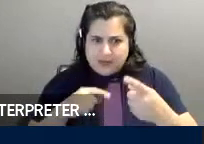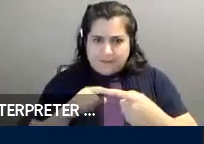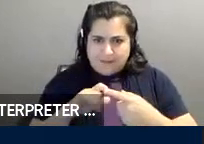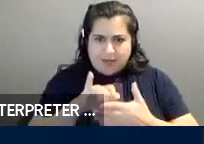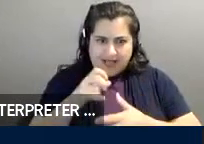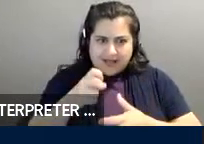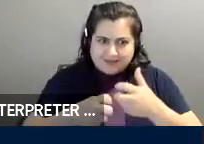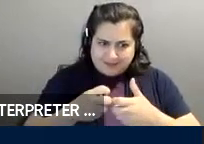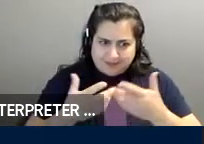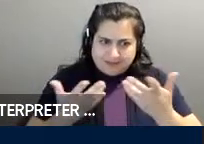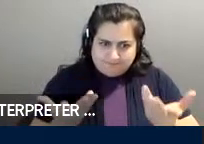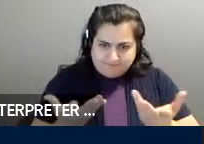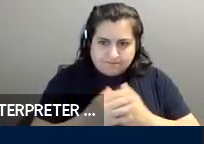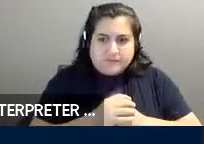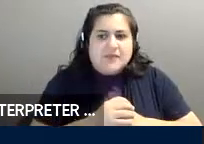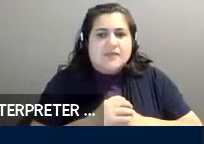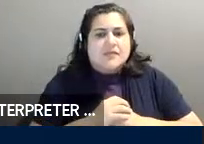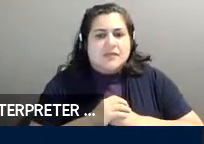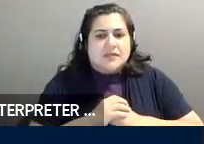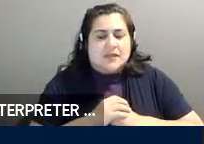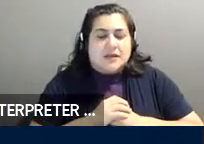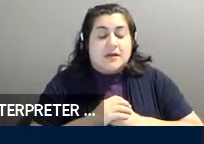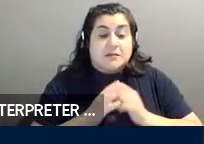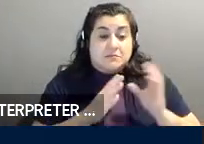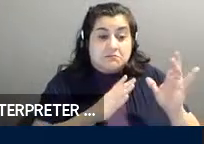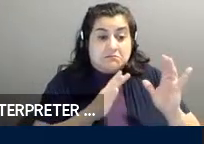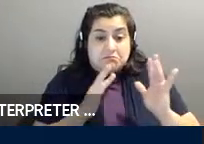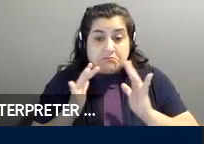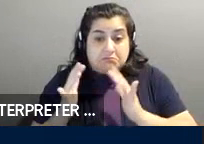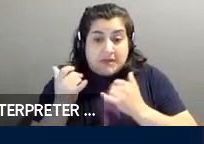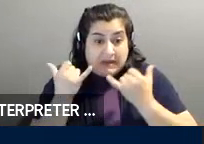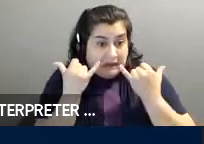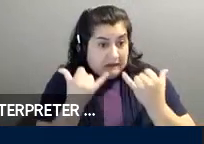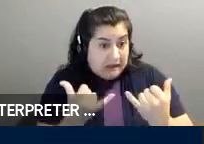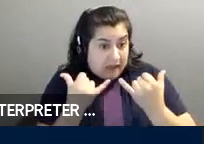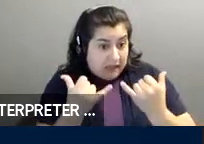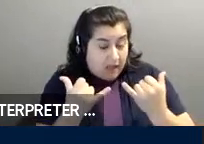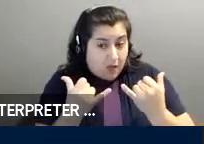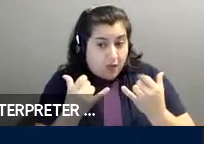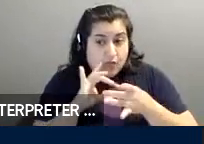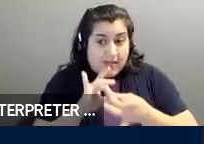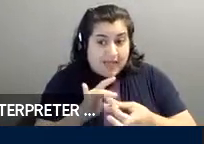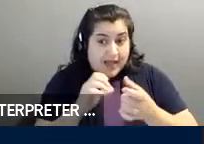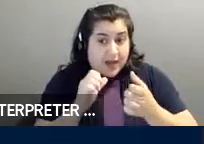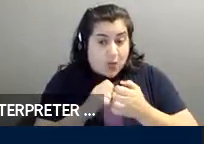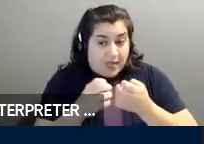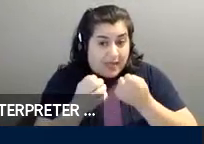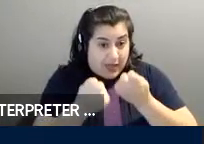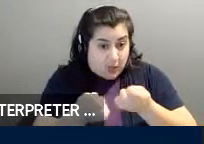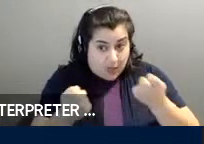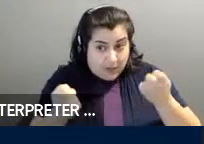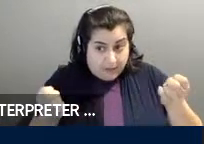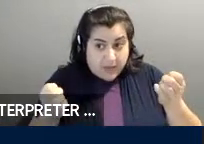And so let's talk a little bit about where we are right now related to medical diagnostic equipment and the final rule.